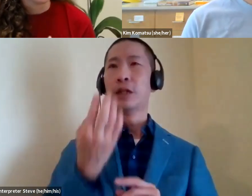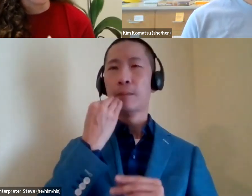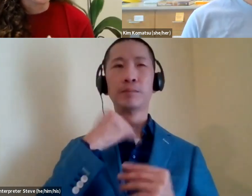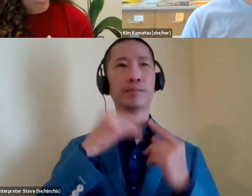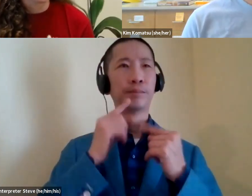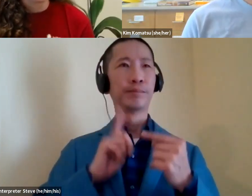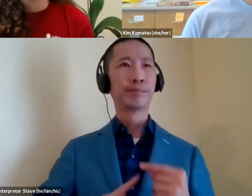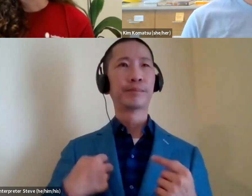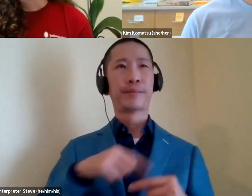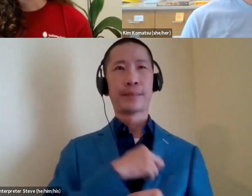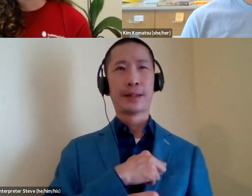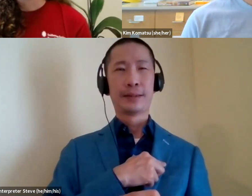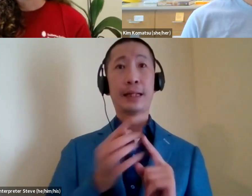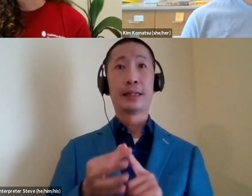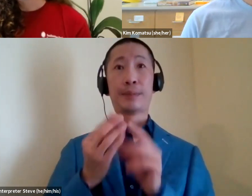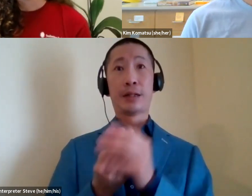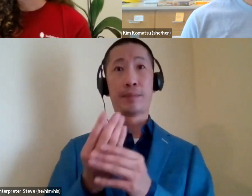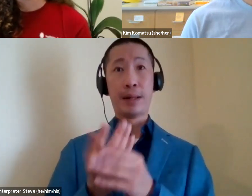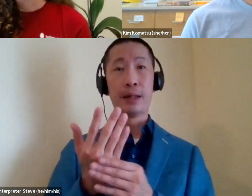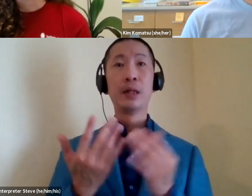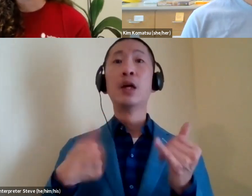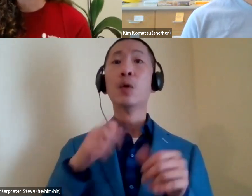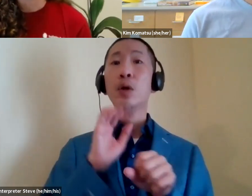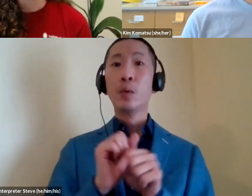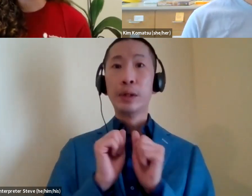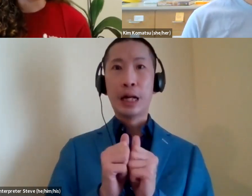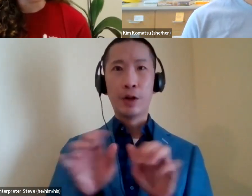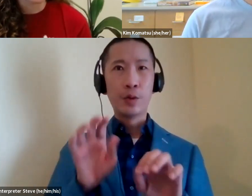Emily Borger: Now we are going to work together and do an experiment.